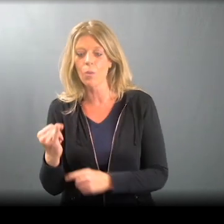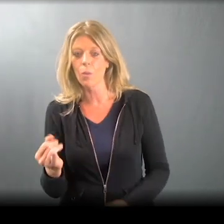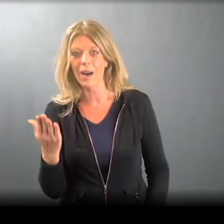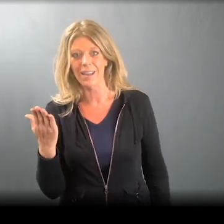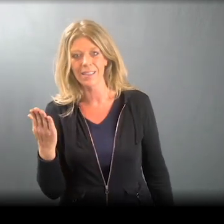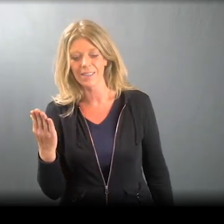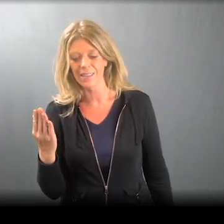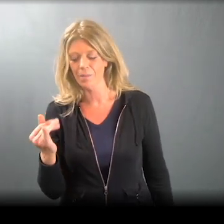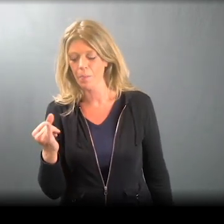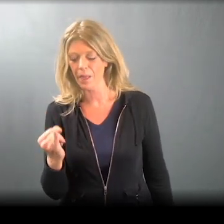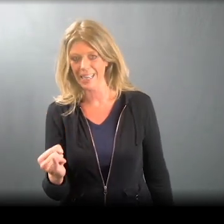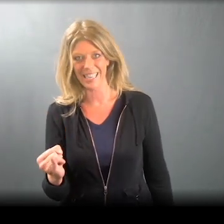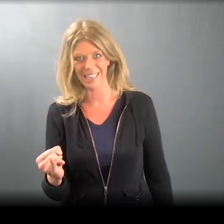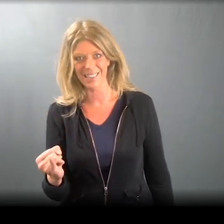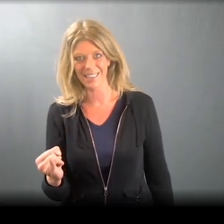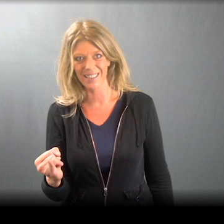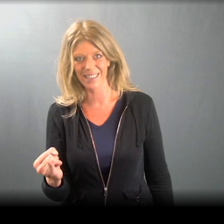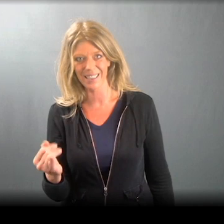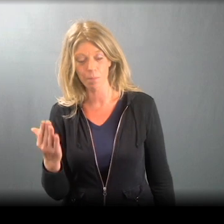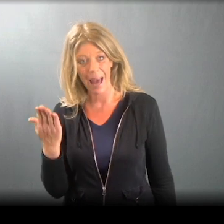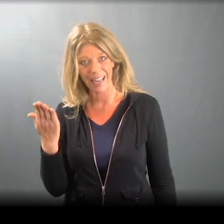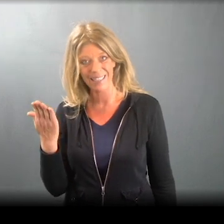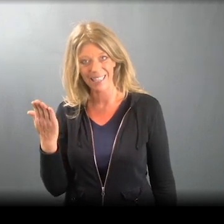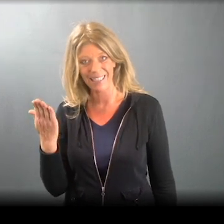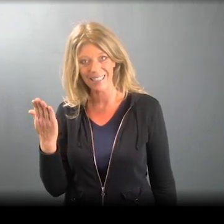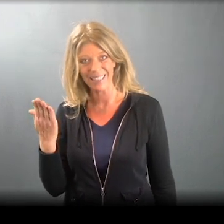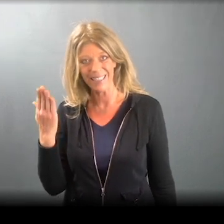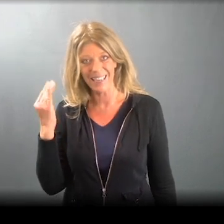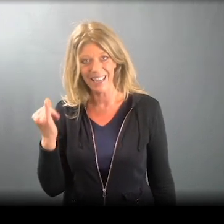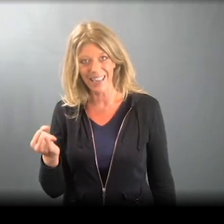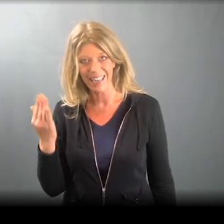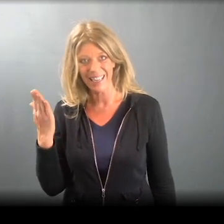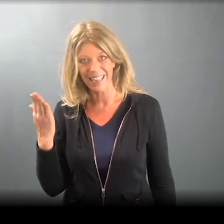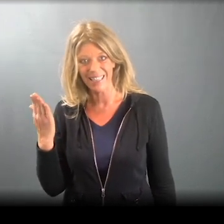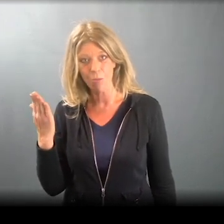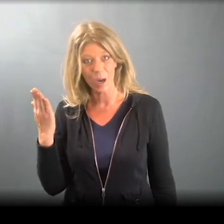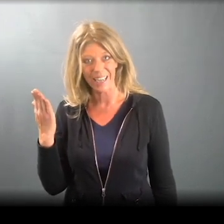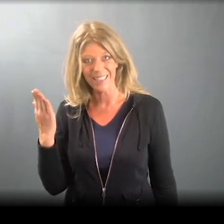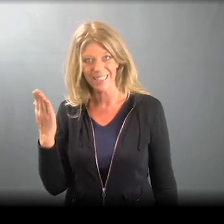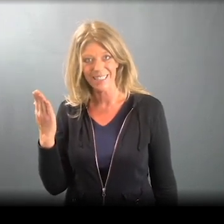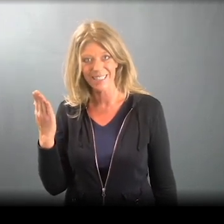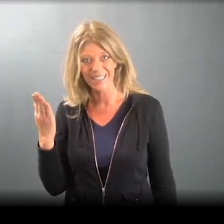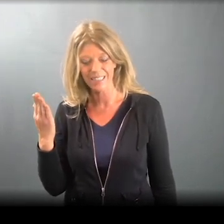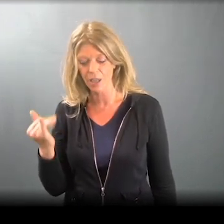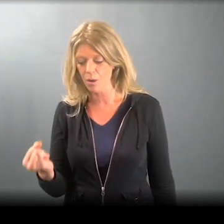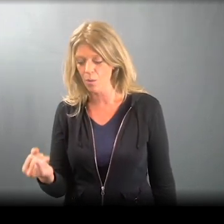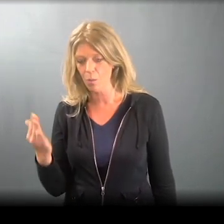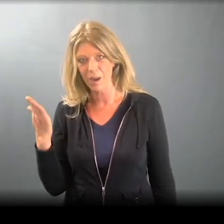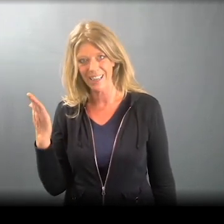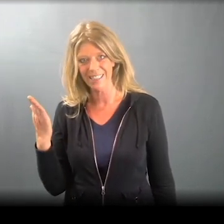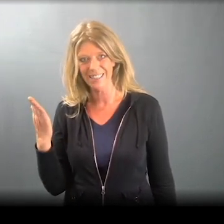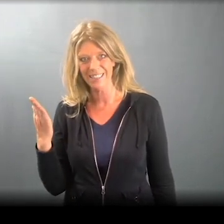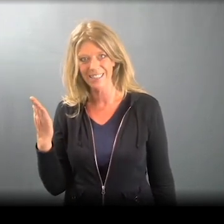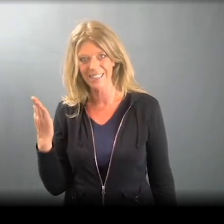WAS IS is past tense. IS / WAS WAS